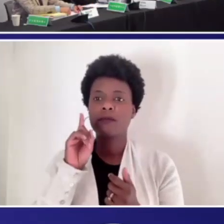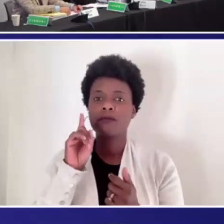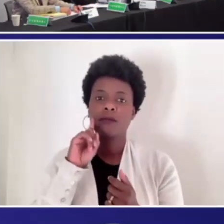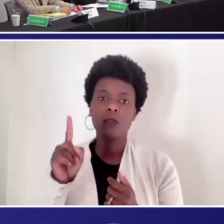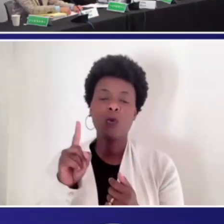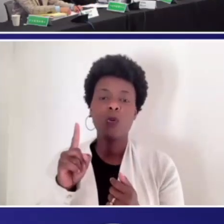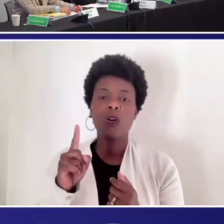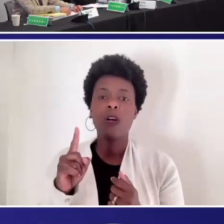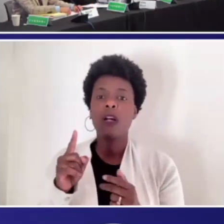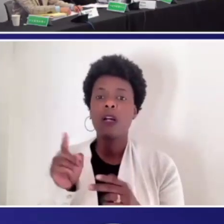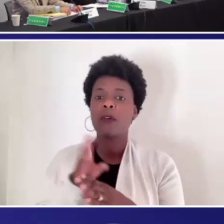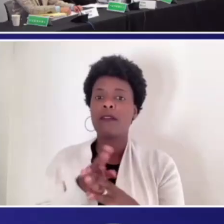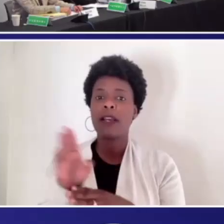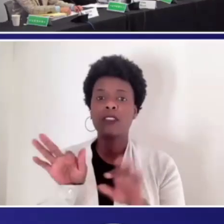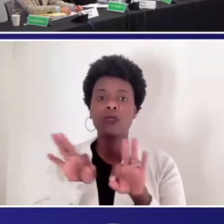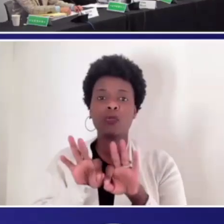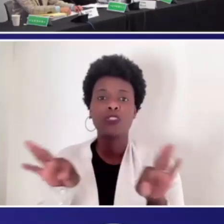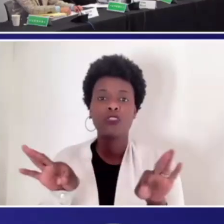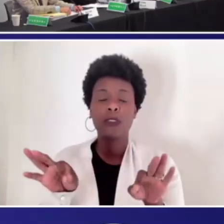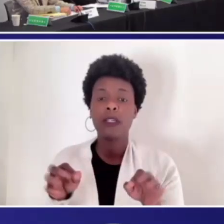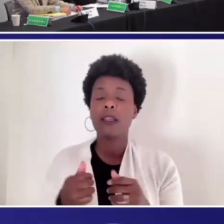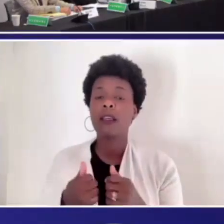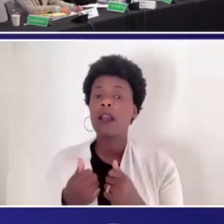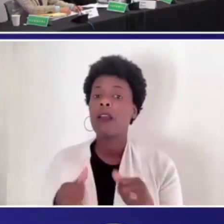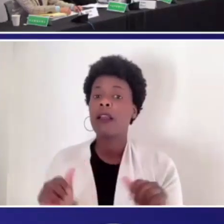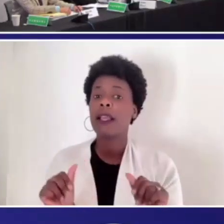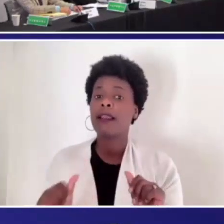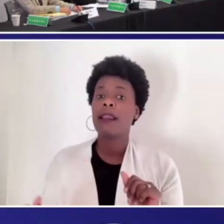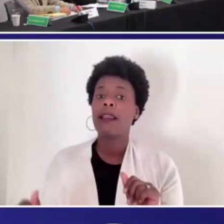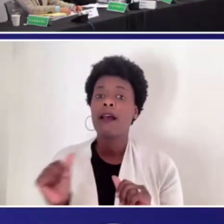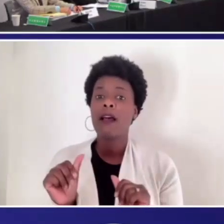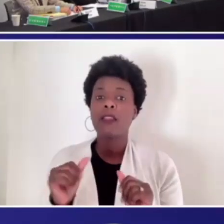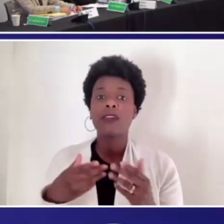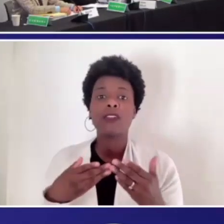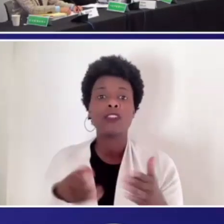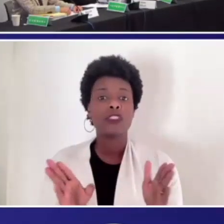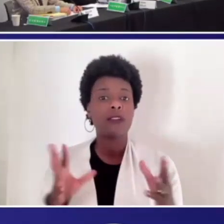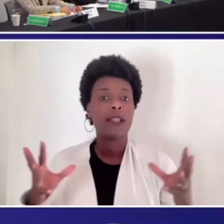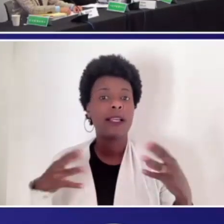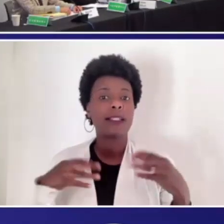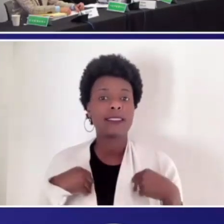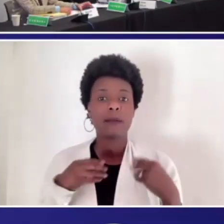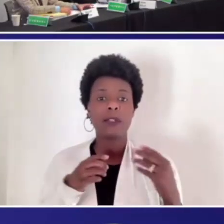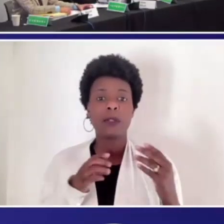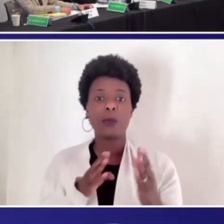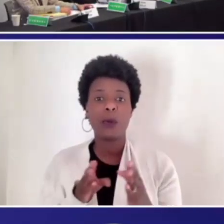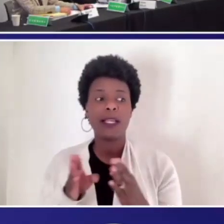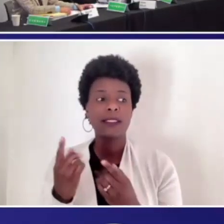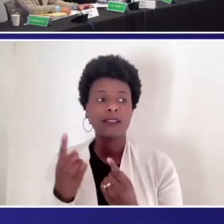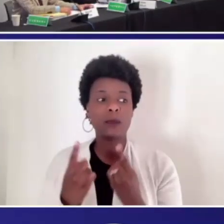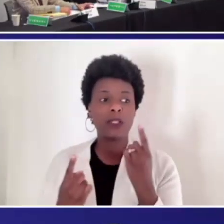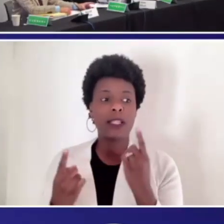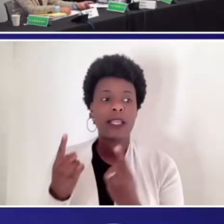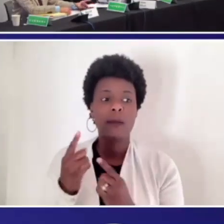And are there any other generally accepted ways of thinking about a professional degree from Congress and the Department at